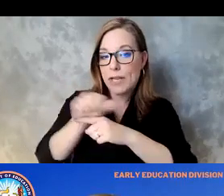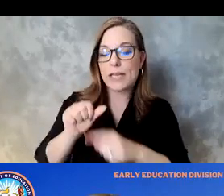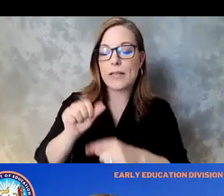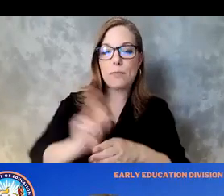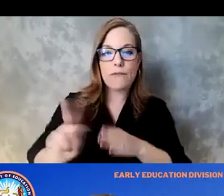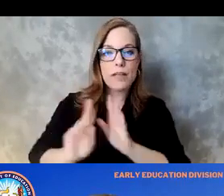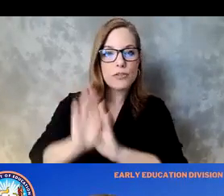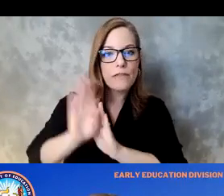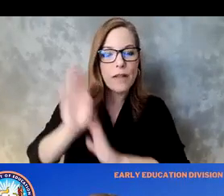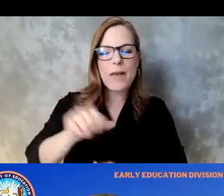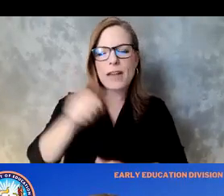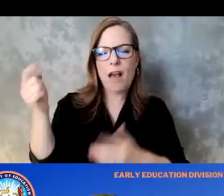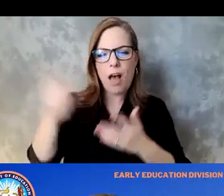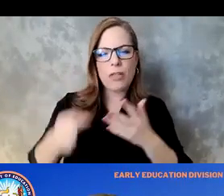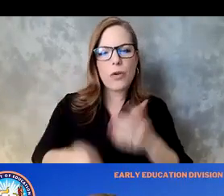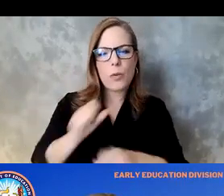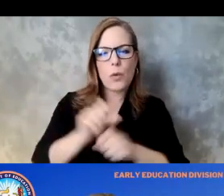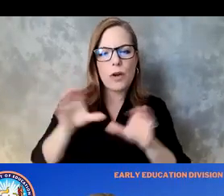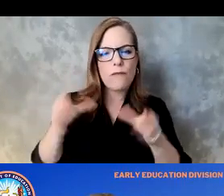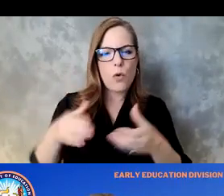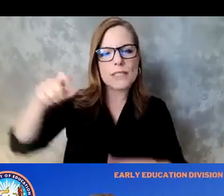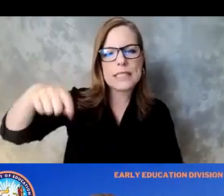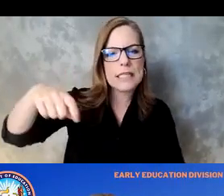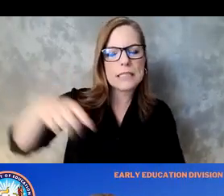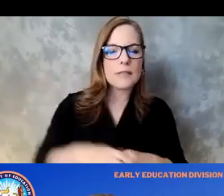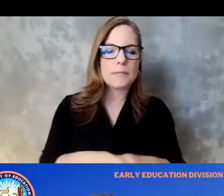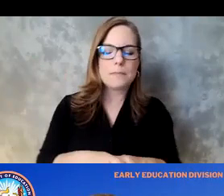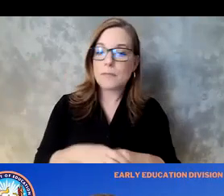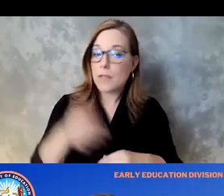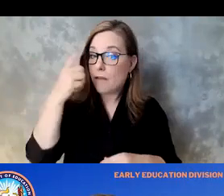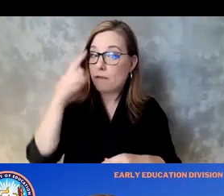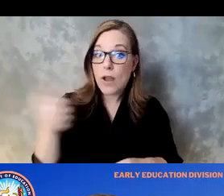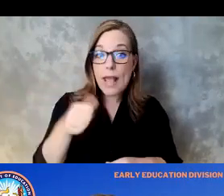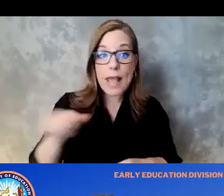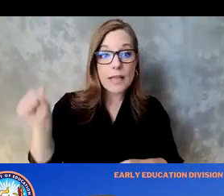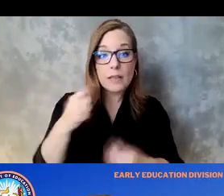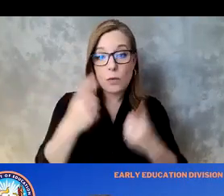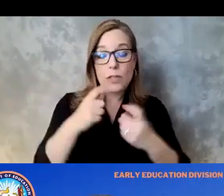other workforce needs your LEA may have. For any questions about the Early Education Teacher